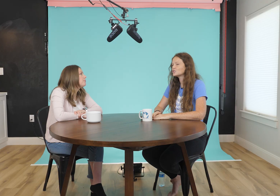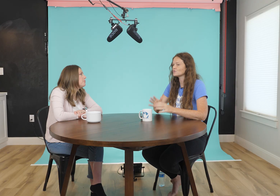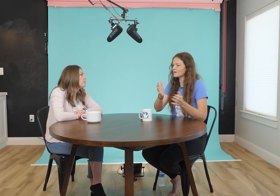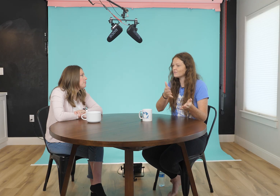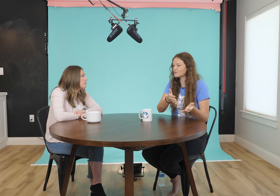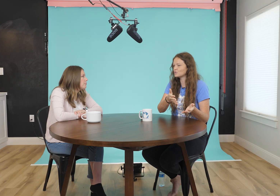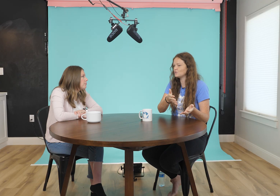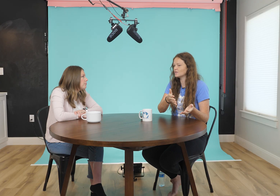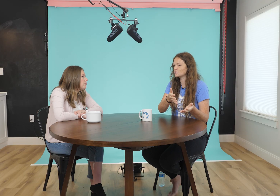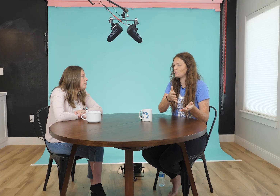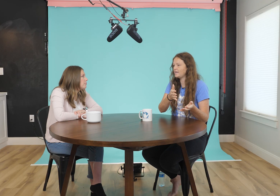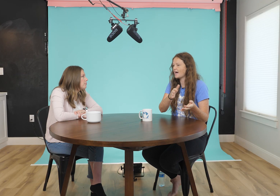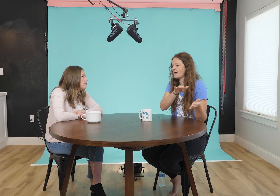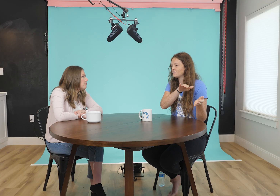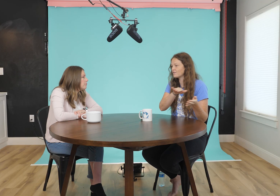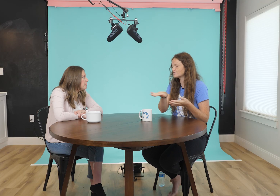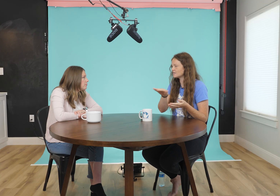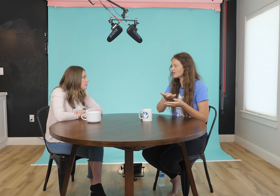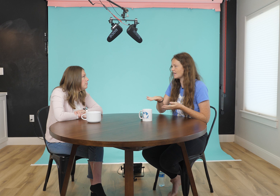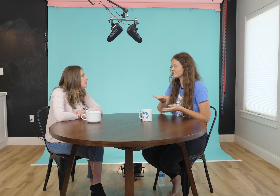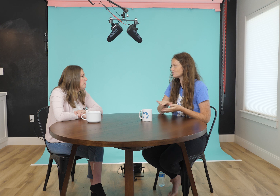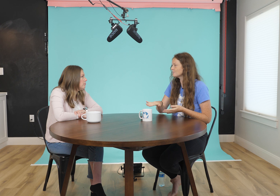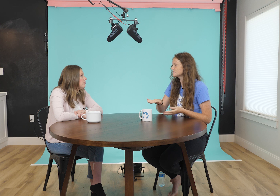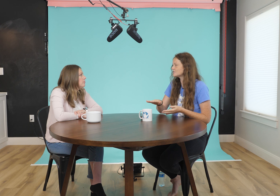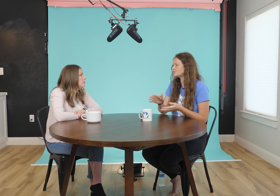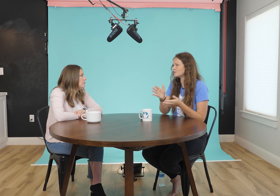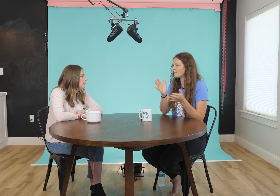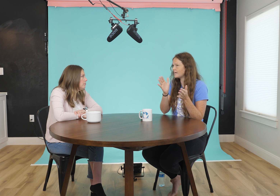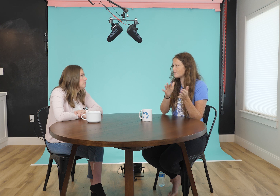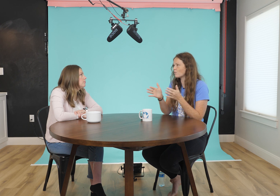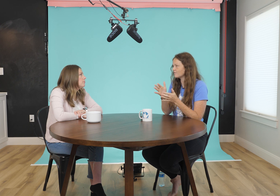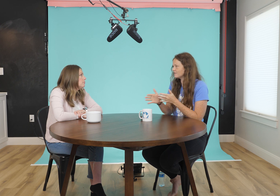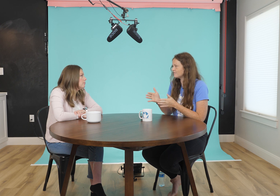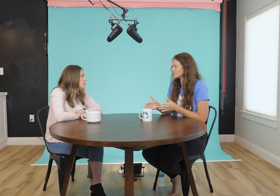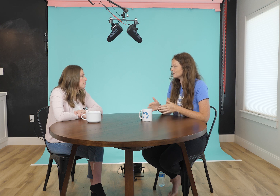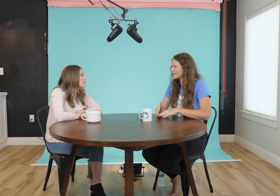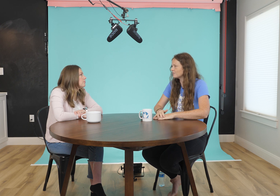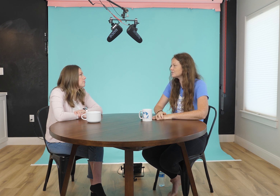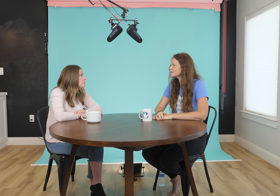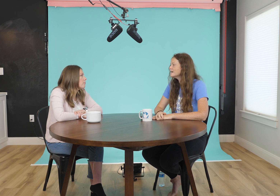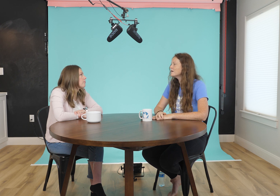So some of those students we had first in our classrooms to make it more of the official language.